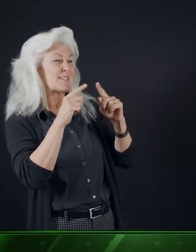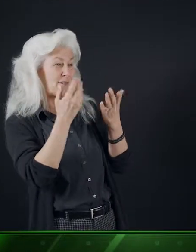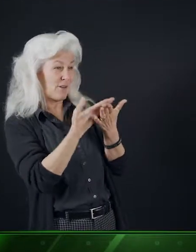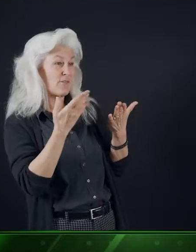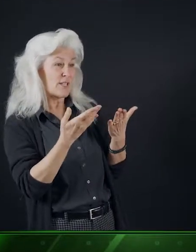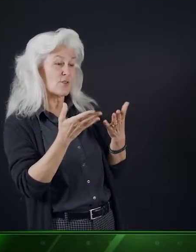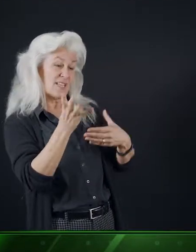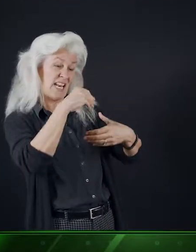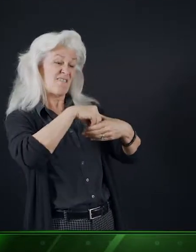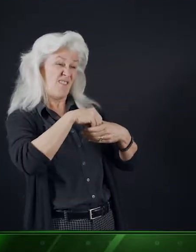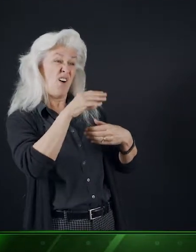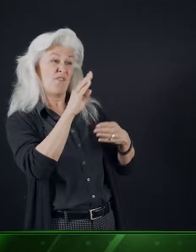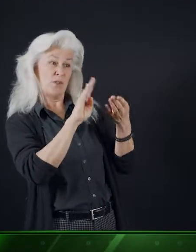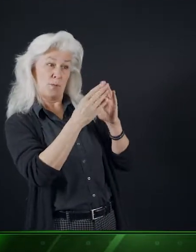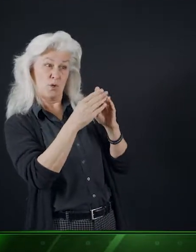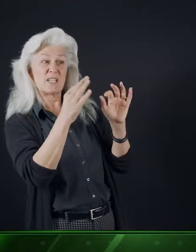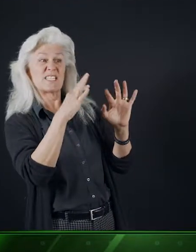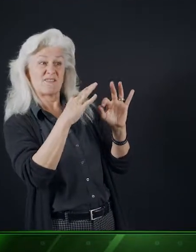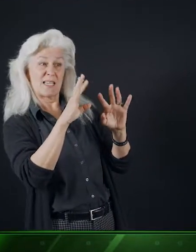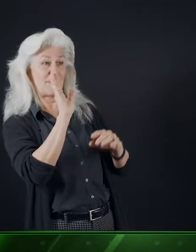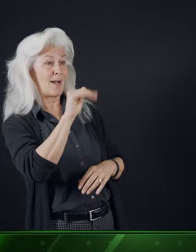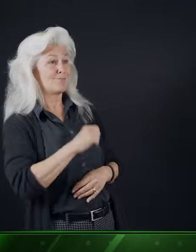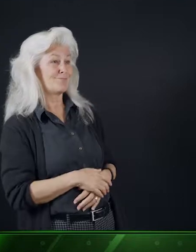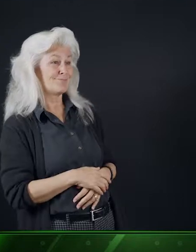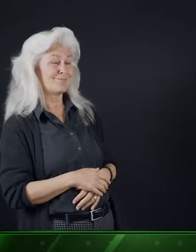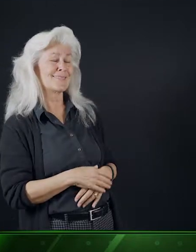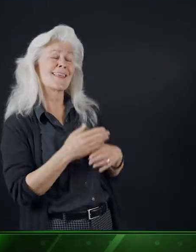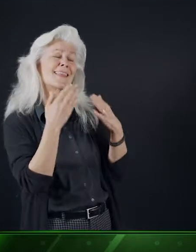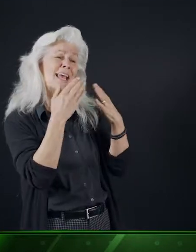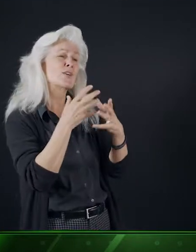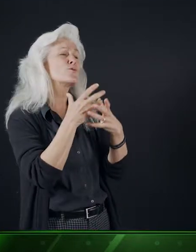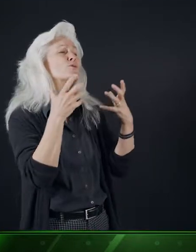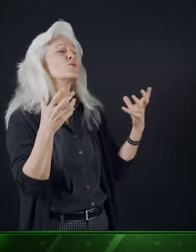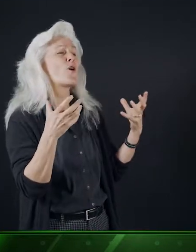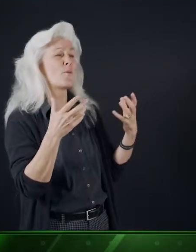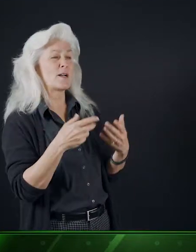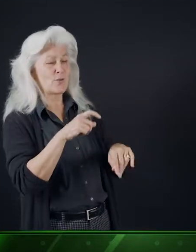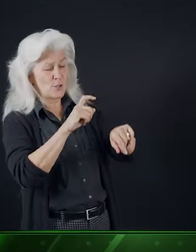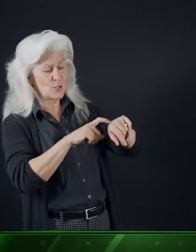to chat with me today about this exciting new tool. Any last thoughts you'd like to share with us?